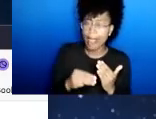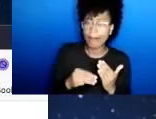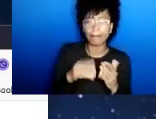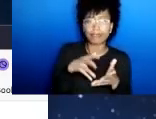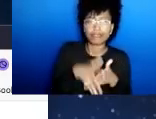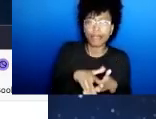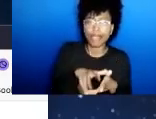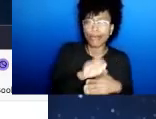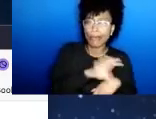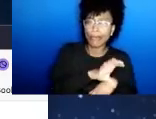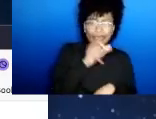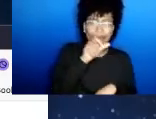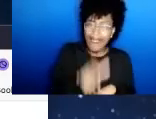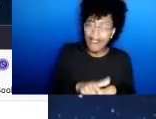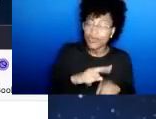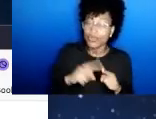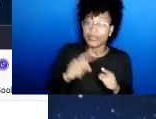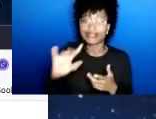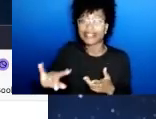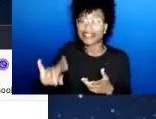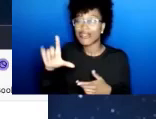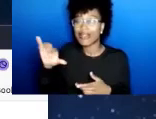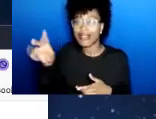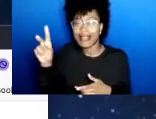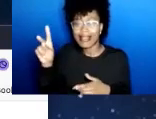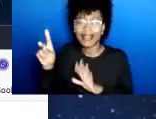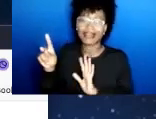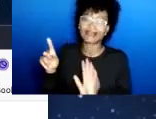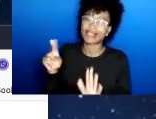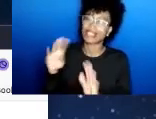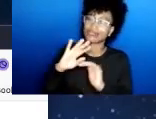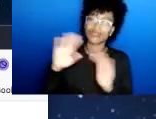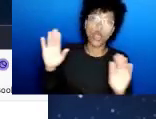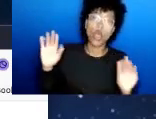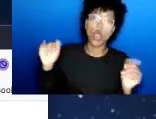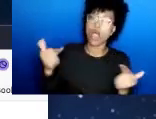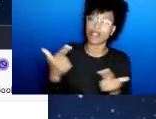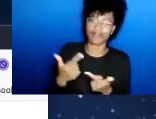on the links. 06:31:46 It is all online. They are all webpages.